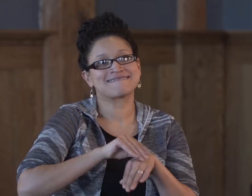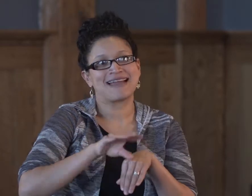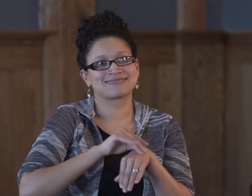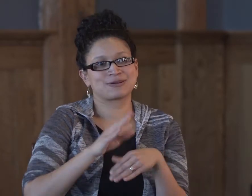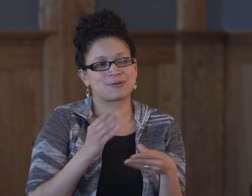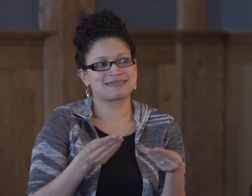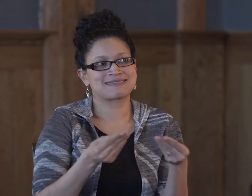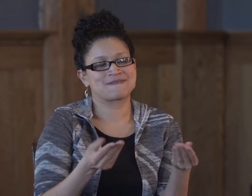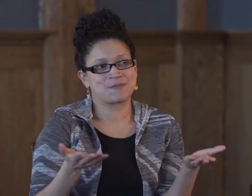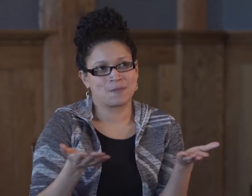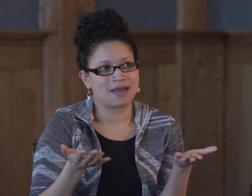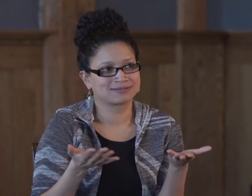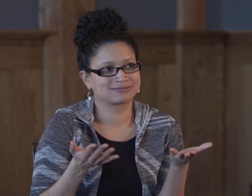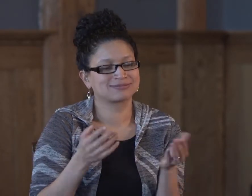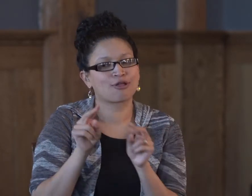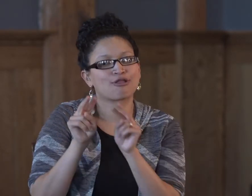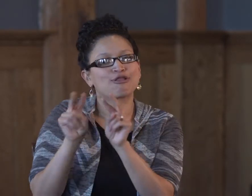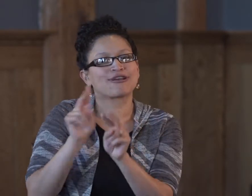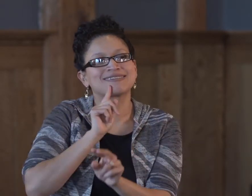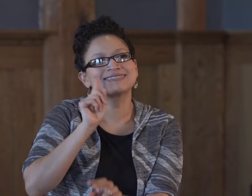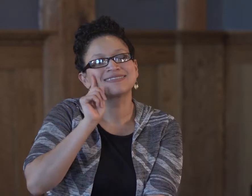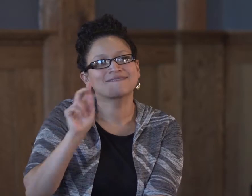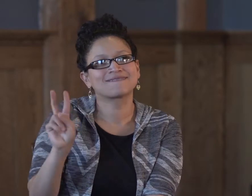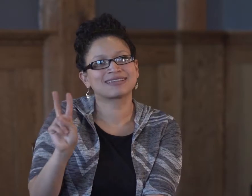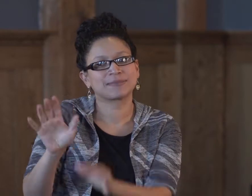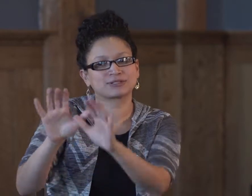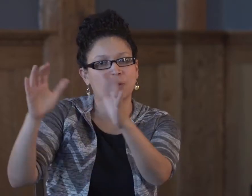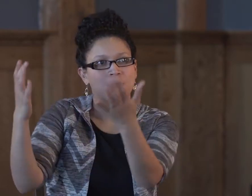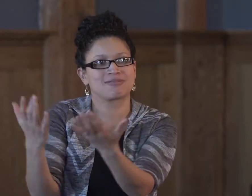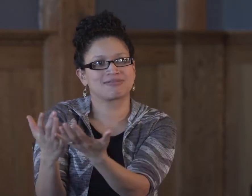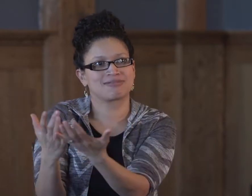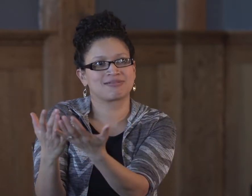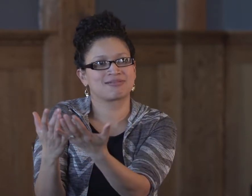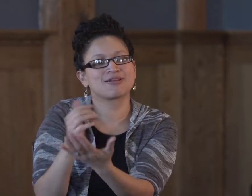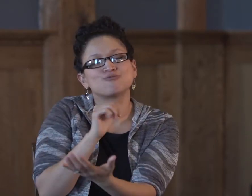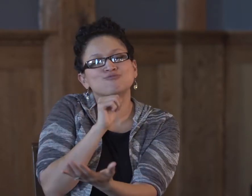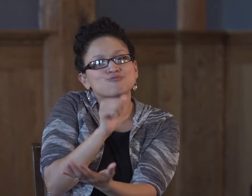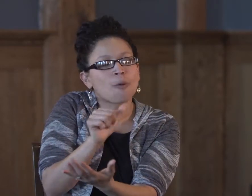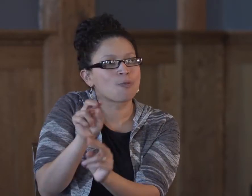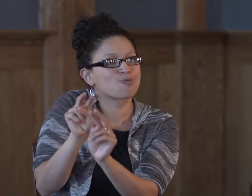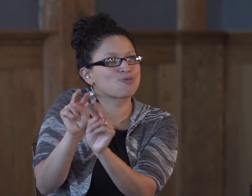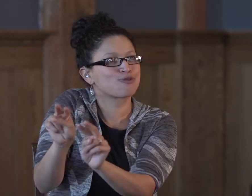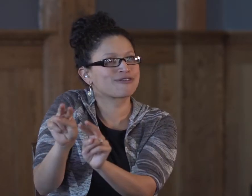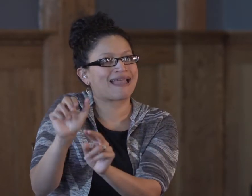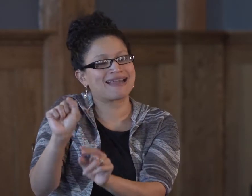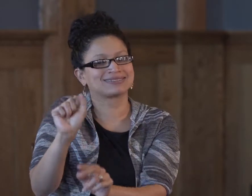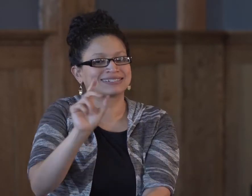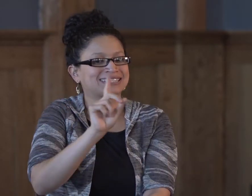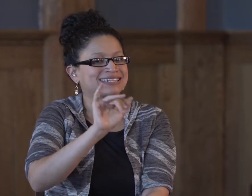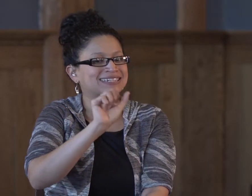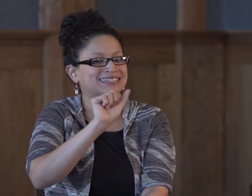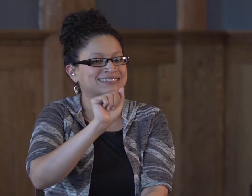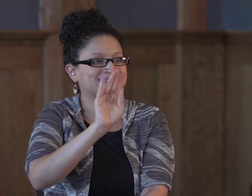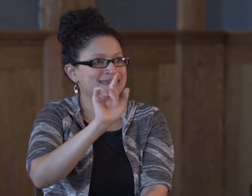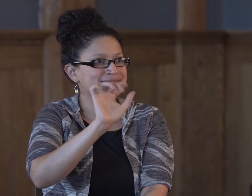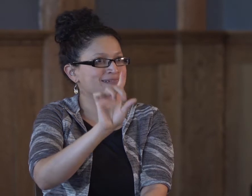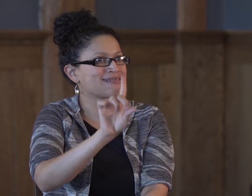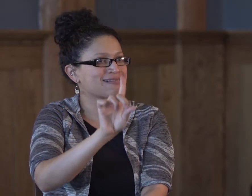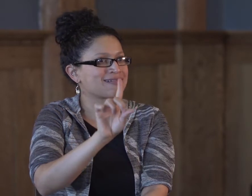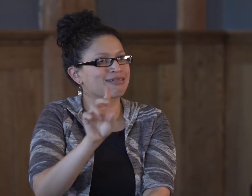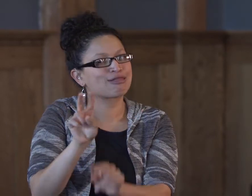So, the advice that I would give to SART members is looking at Deaf victims as a whole, not